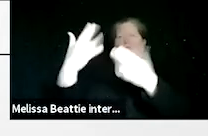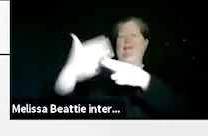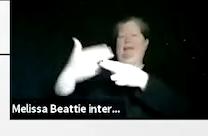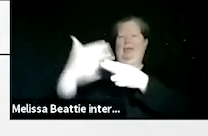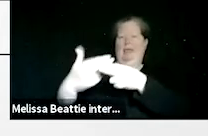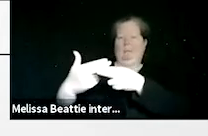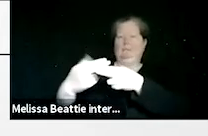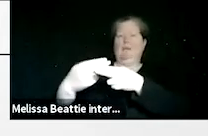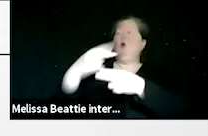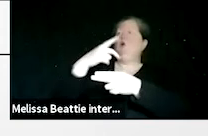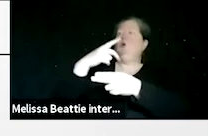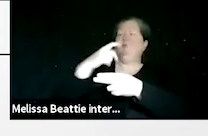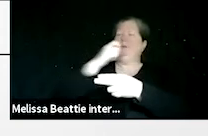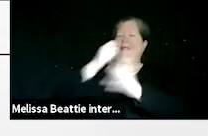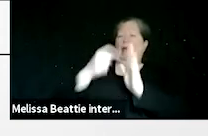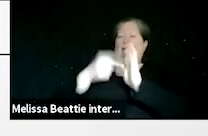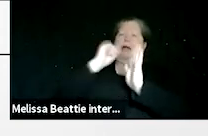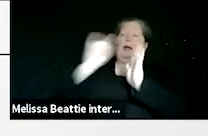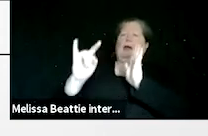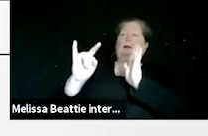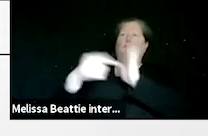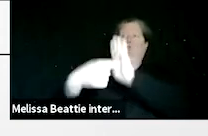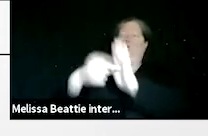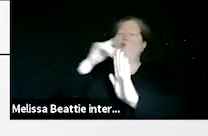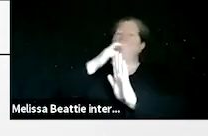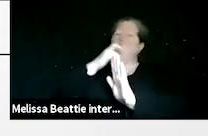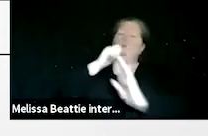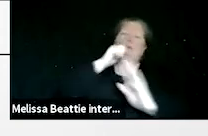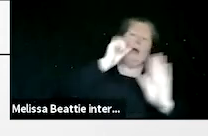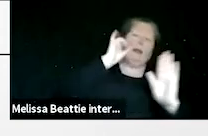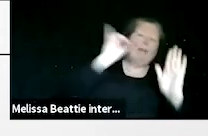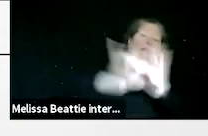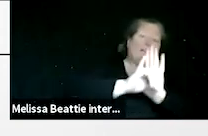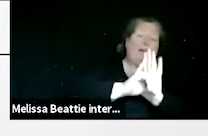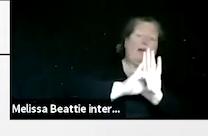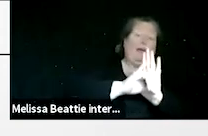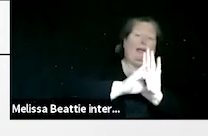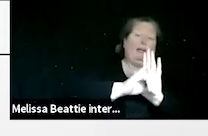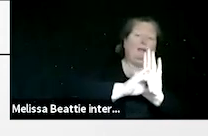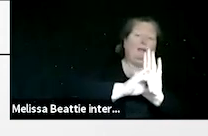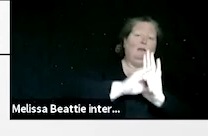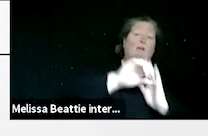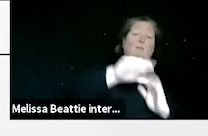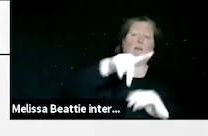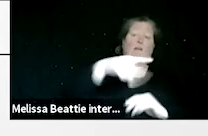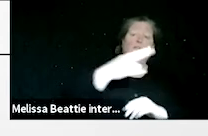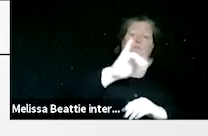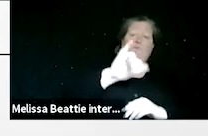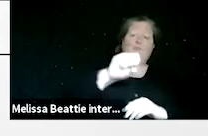not identifying the fishing and who was we wanted. We made absolutely sure we would anonymize the results. Ben Woelk: Because we want honestly wanted this